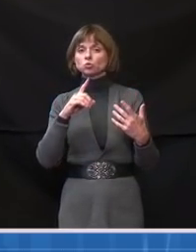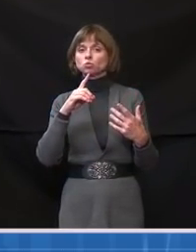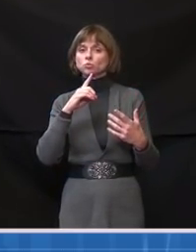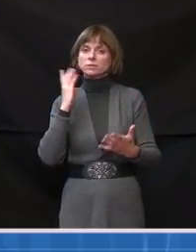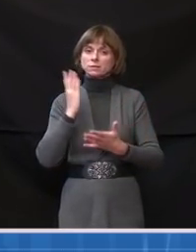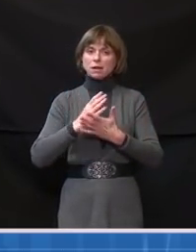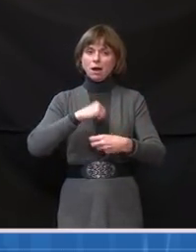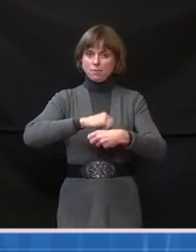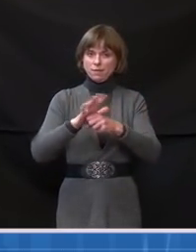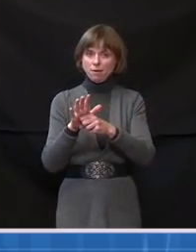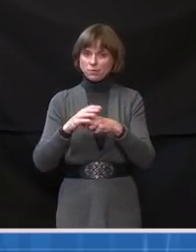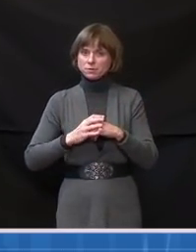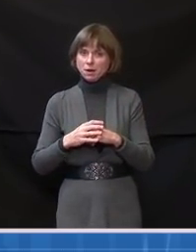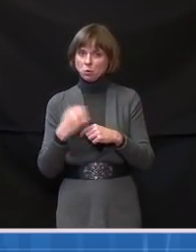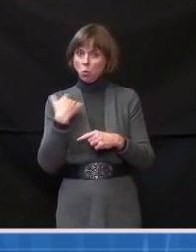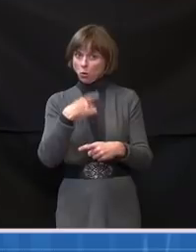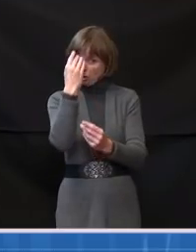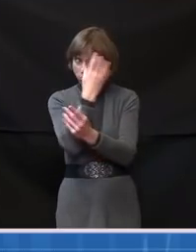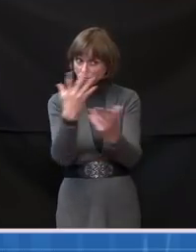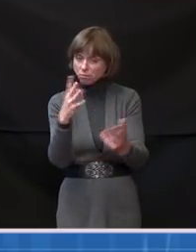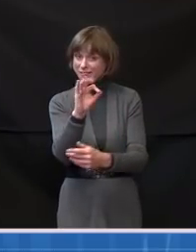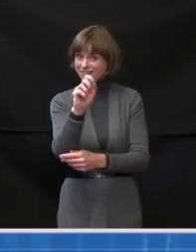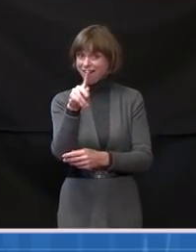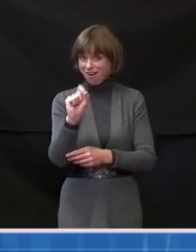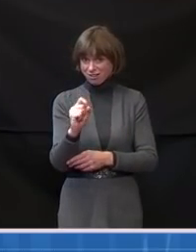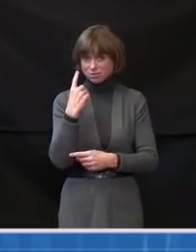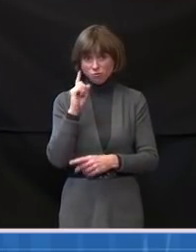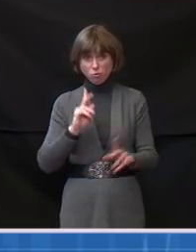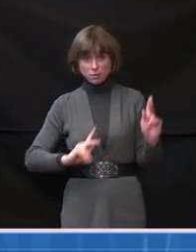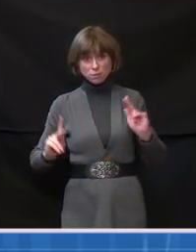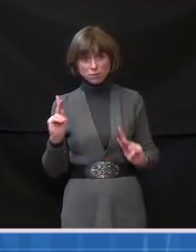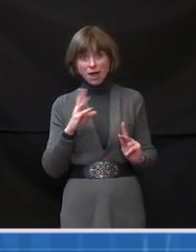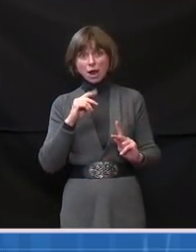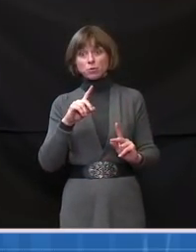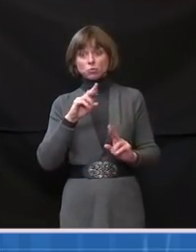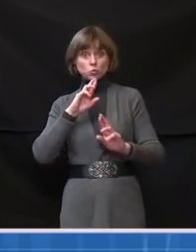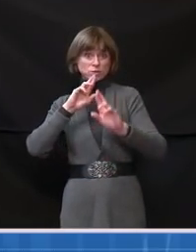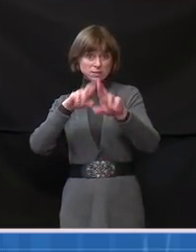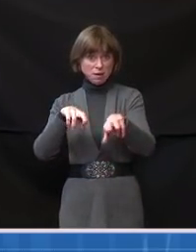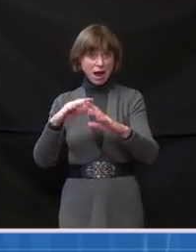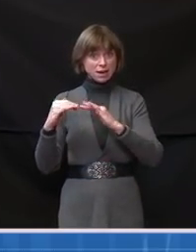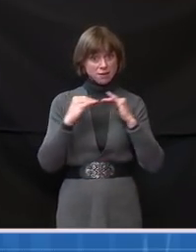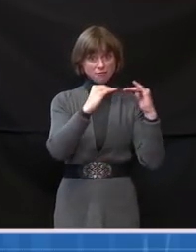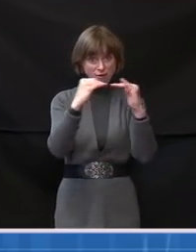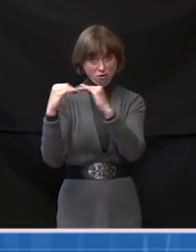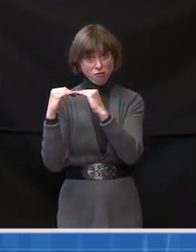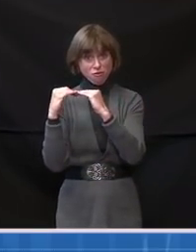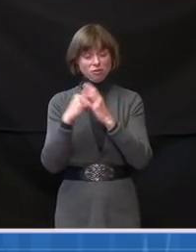and we’re working to ensure our response is fair and equitable. And we won’t stop until the job is done.